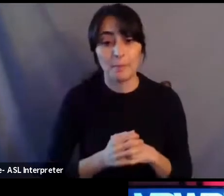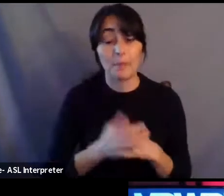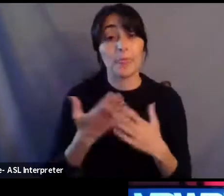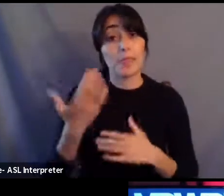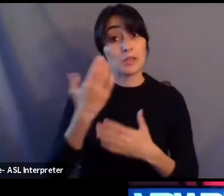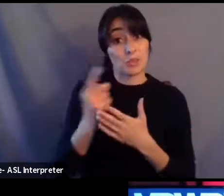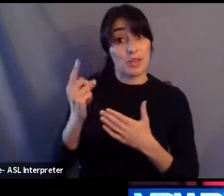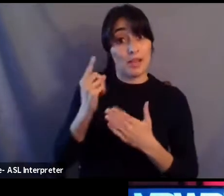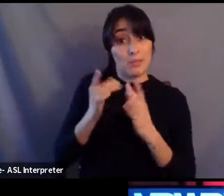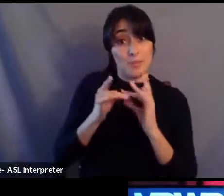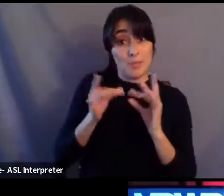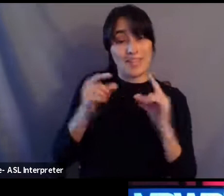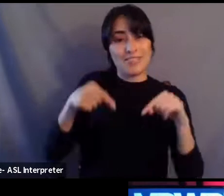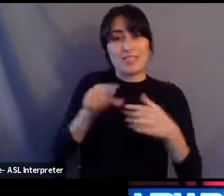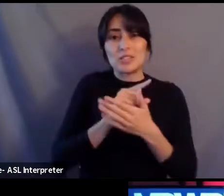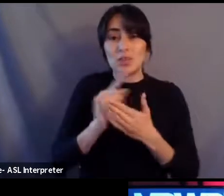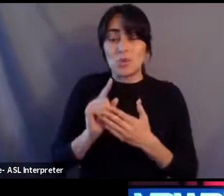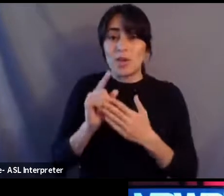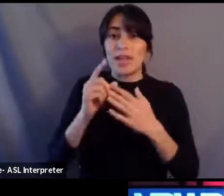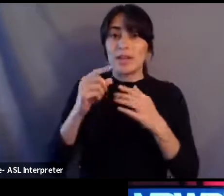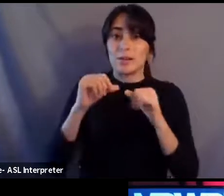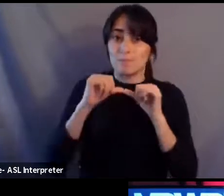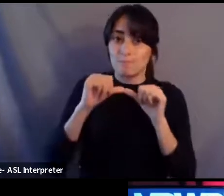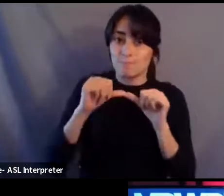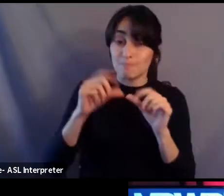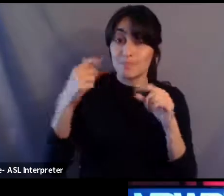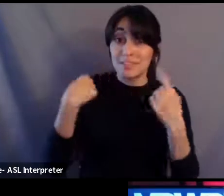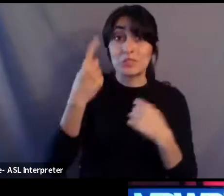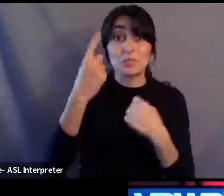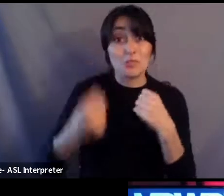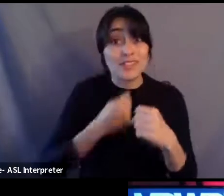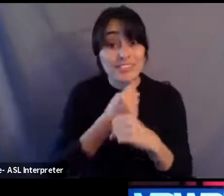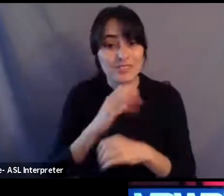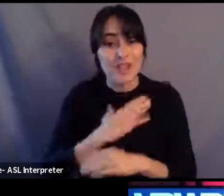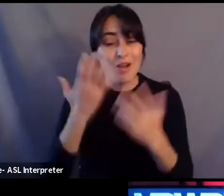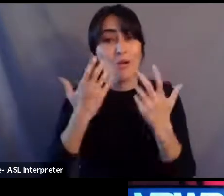we have been doing this show for a year. Our audience has been steadily growing. Thank you for